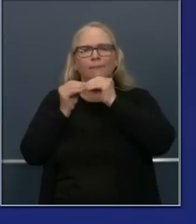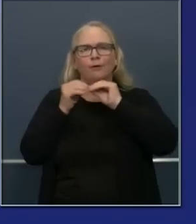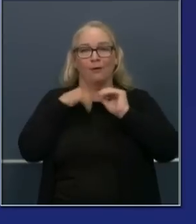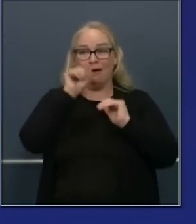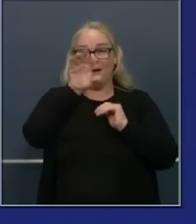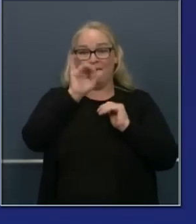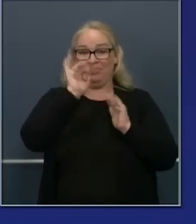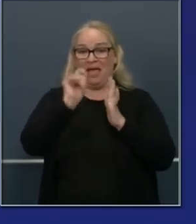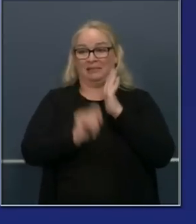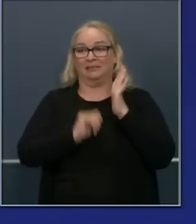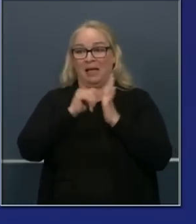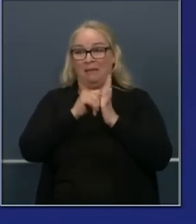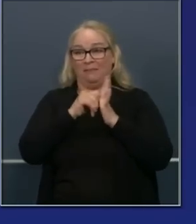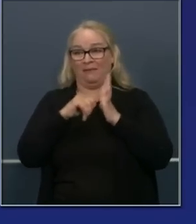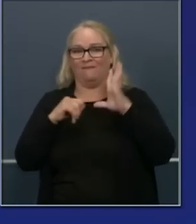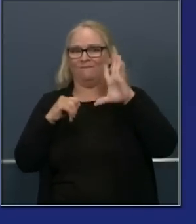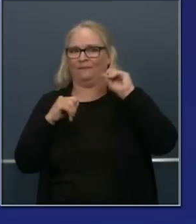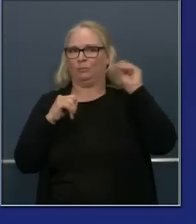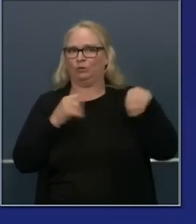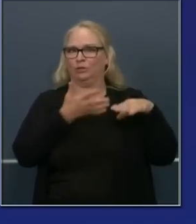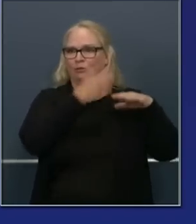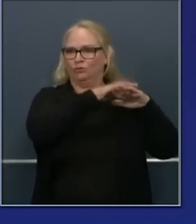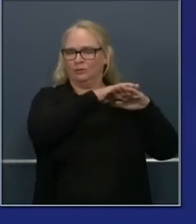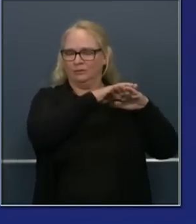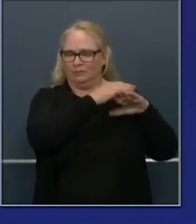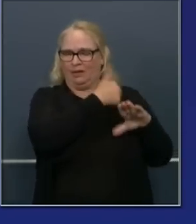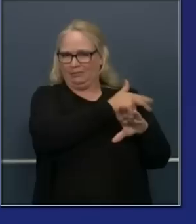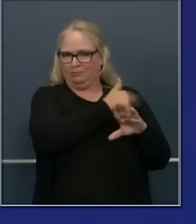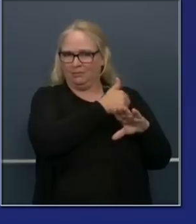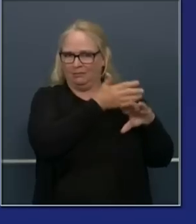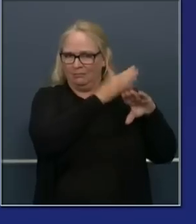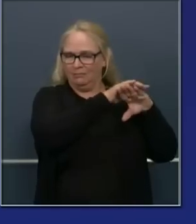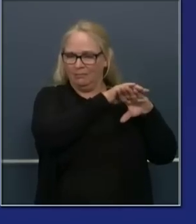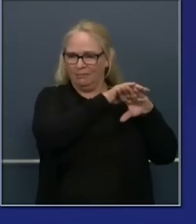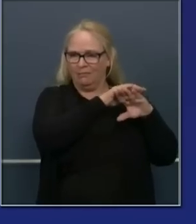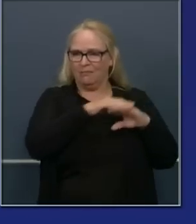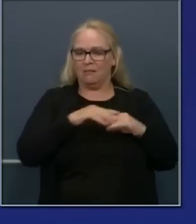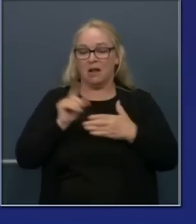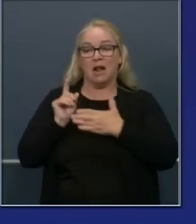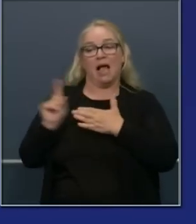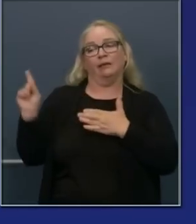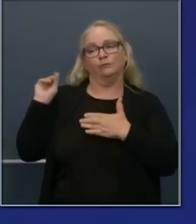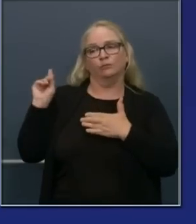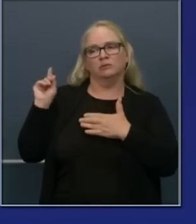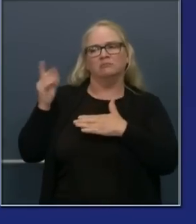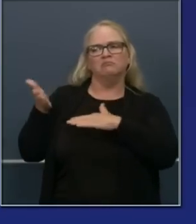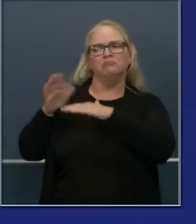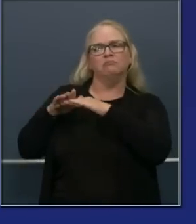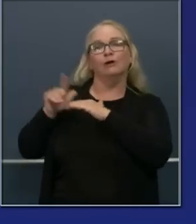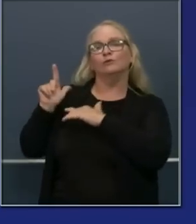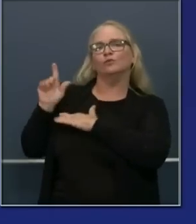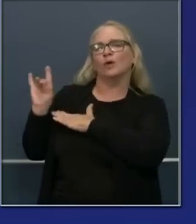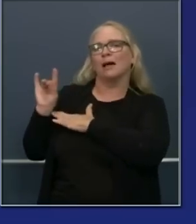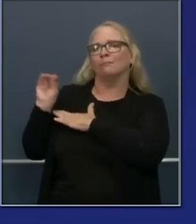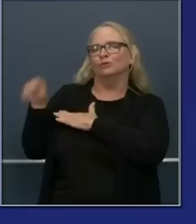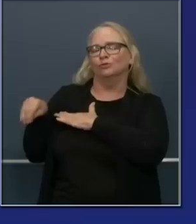MONDAY OUR HOSPITALIZATION NUMBERS THAT SAID WE WERE INCREASING OVER TWO WEEK PERIOD BY 50%.